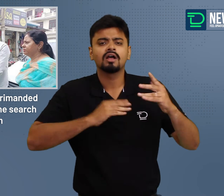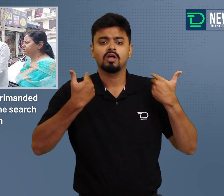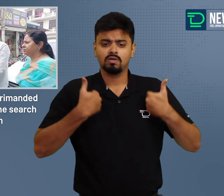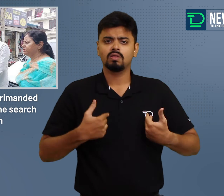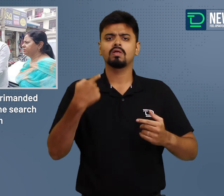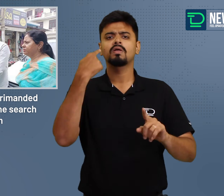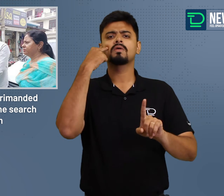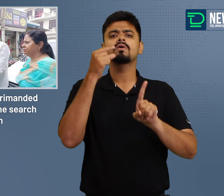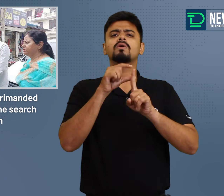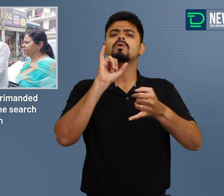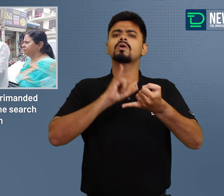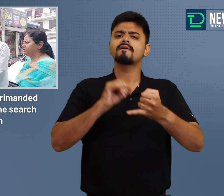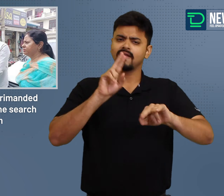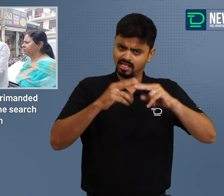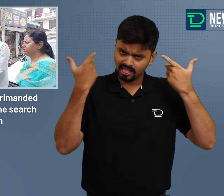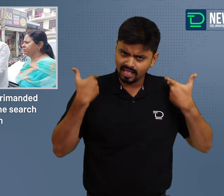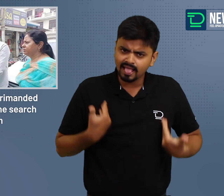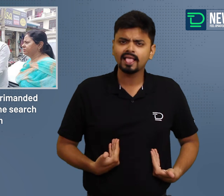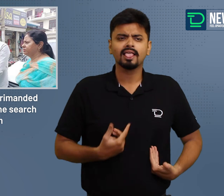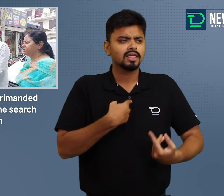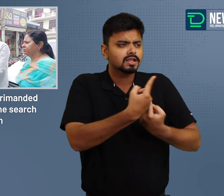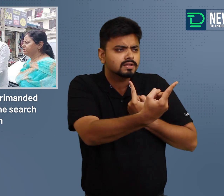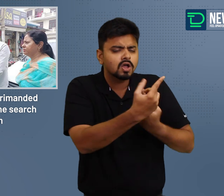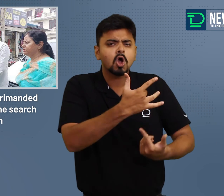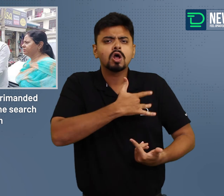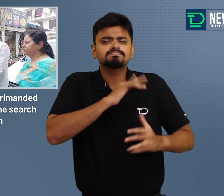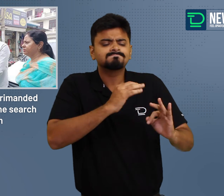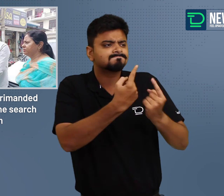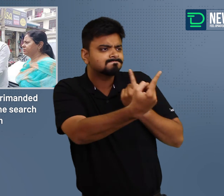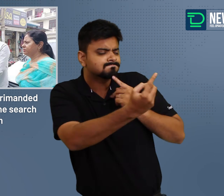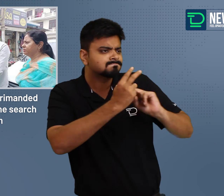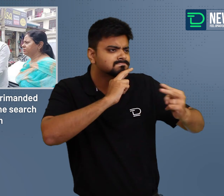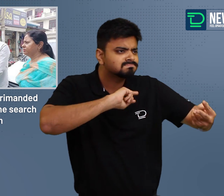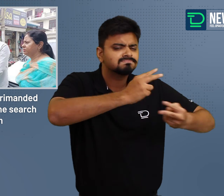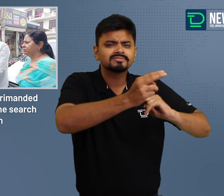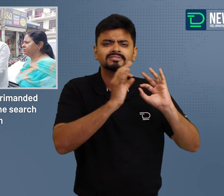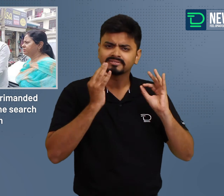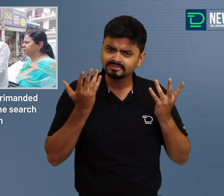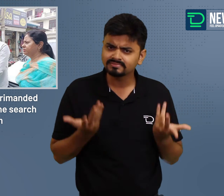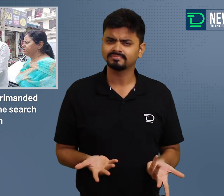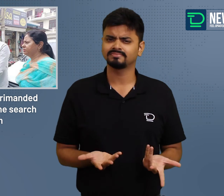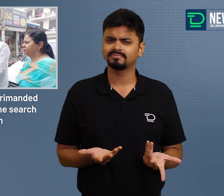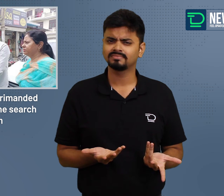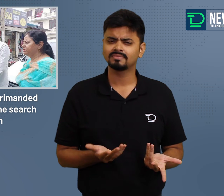Being an IPS officer, she tried to maintain her dignity and replied politely.